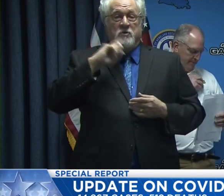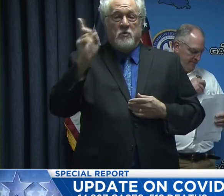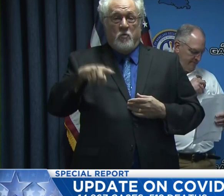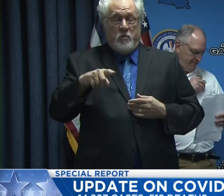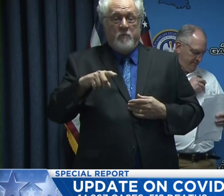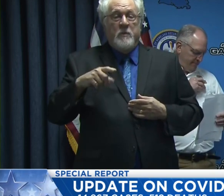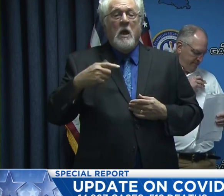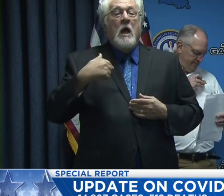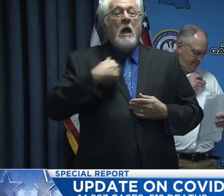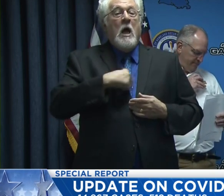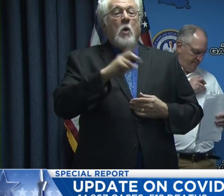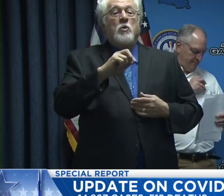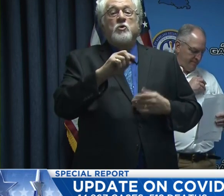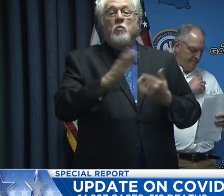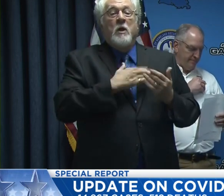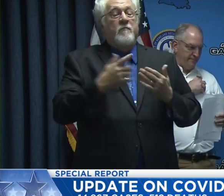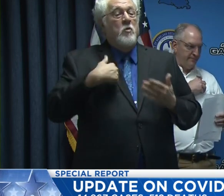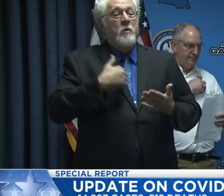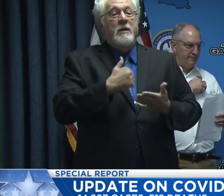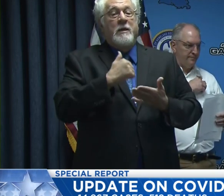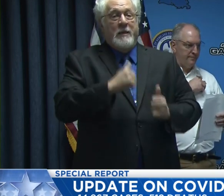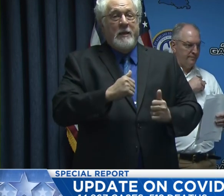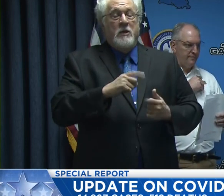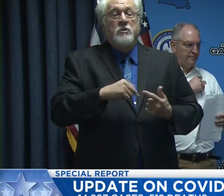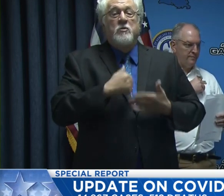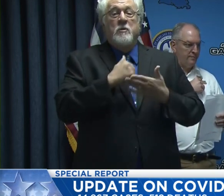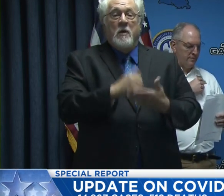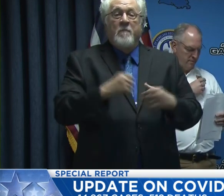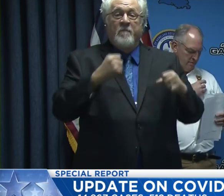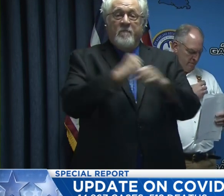LOUISIANA GO EVEN FURTHER THAN THE GOVERNOR'S EXECUTIVE ORDER. I WILL CONTINUE TO DO EVERYTHING